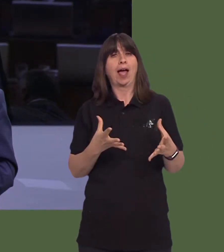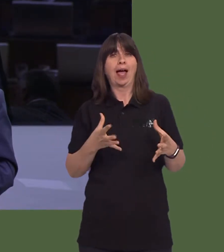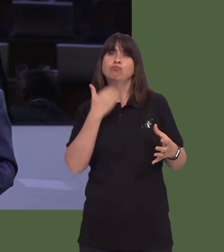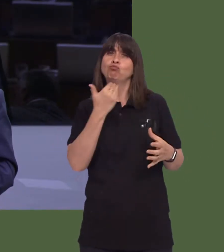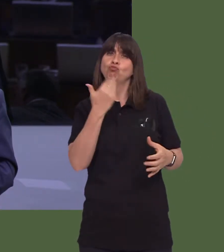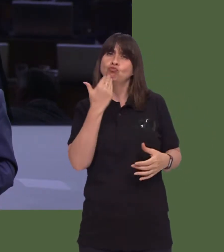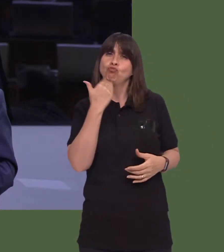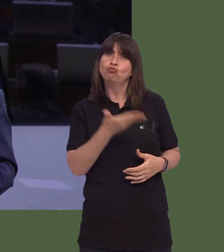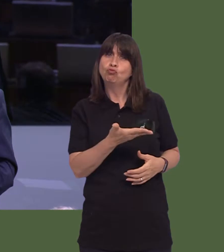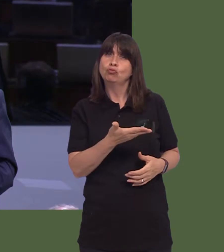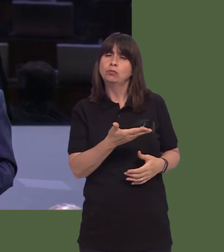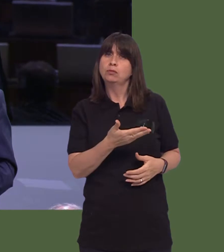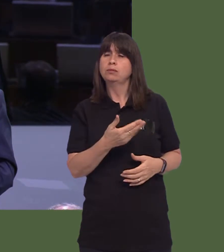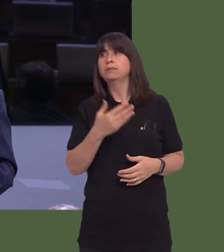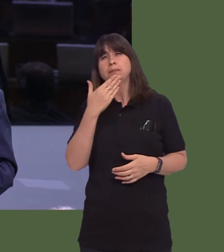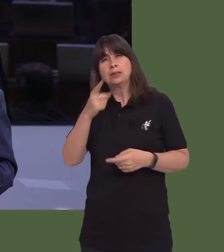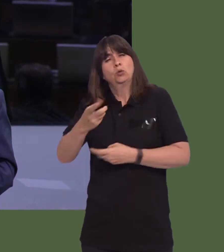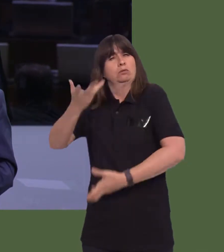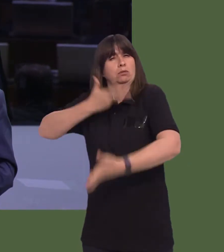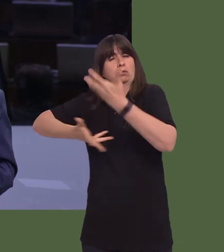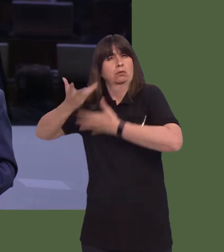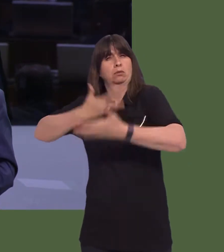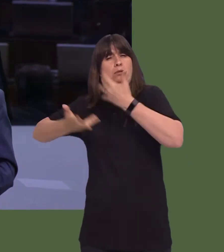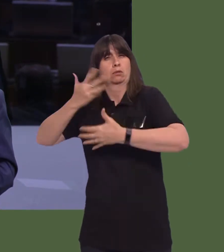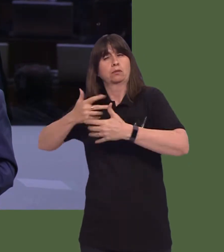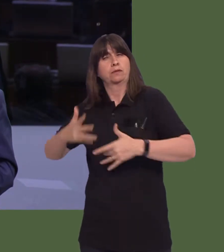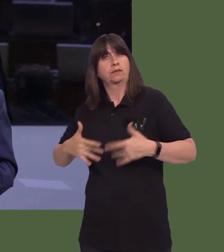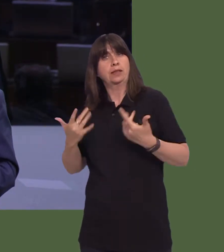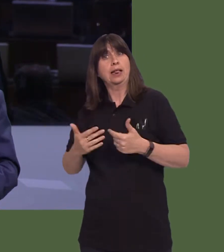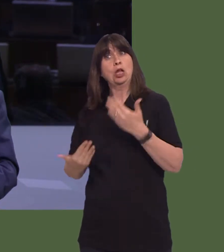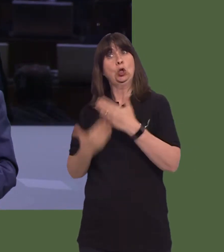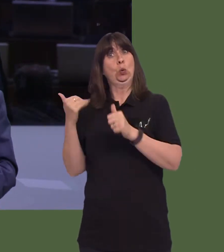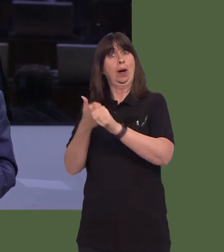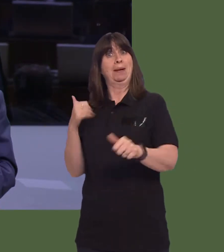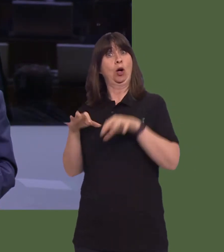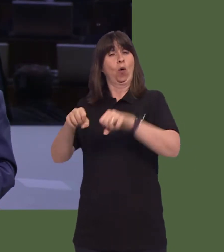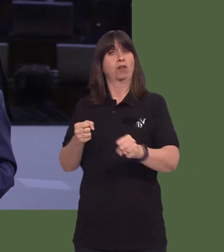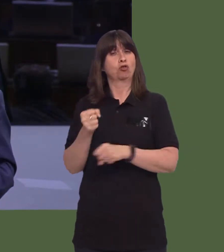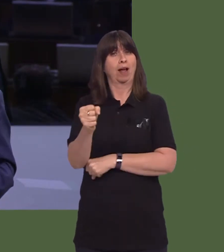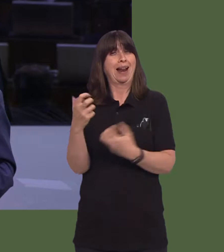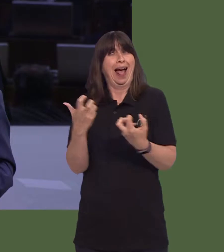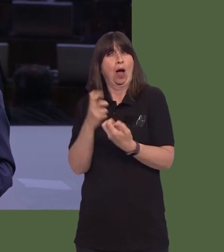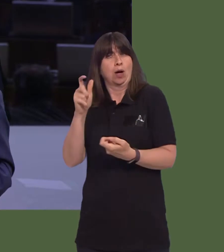Can you outline a bit more detail on how the next rail franchise will cater for the needs of those with reduced mobility?